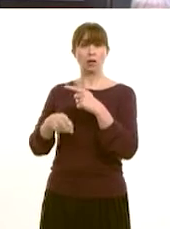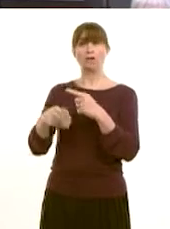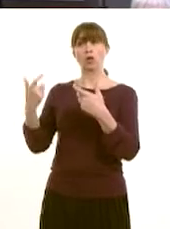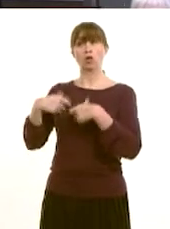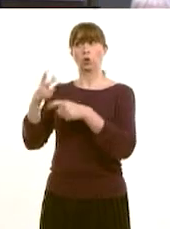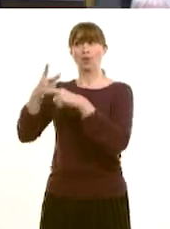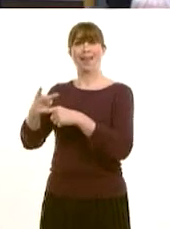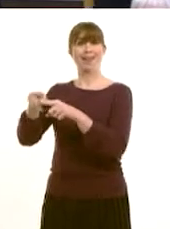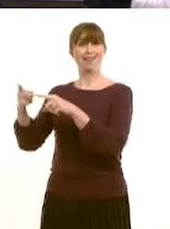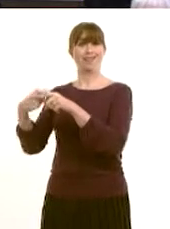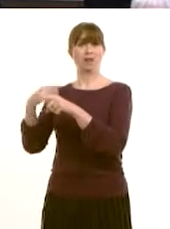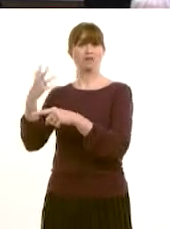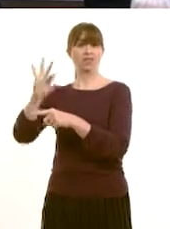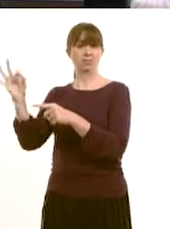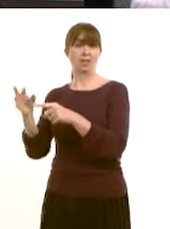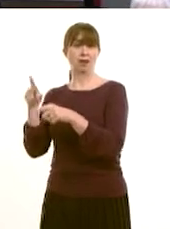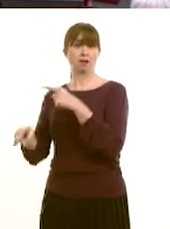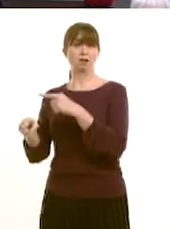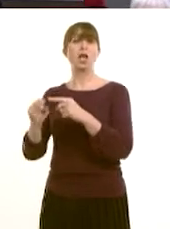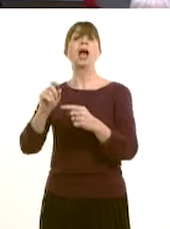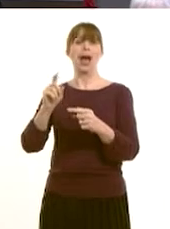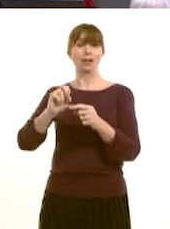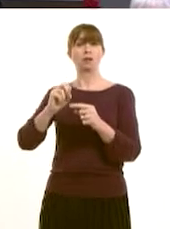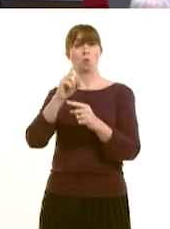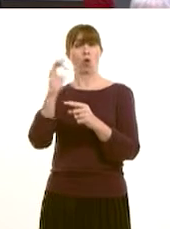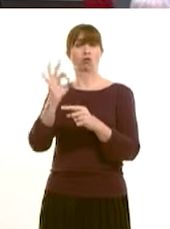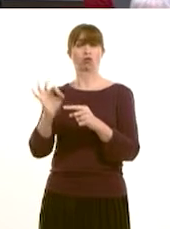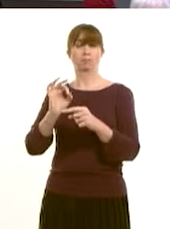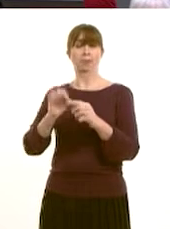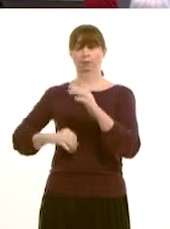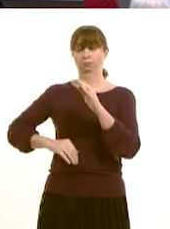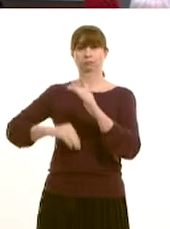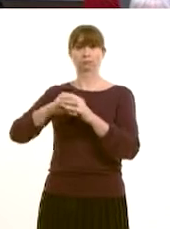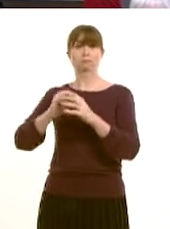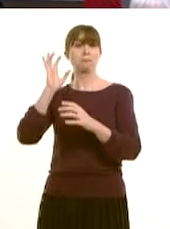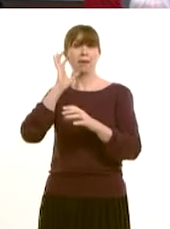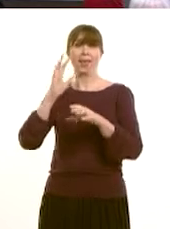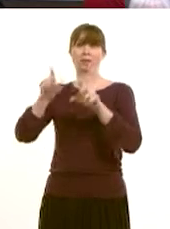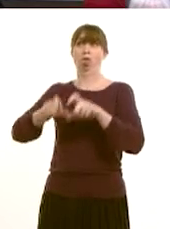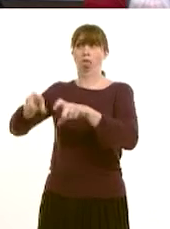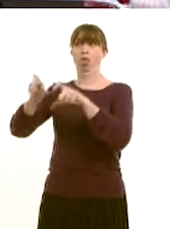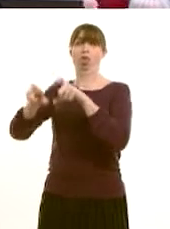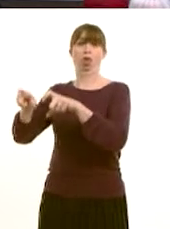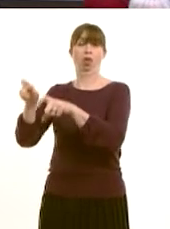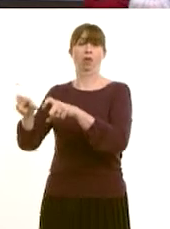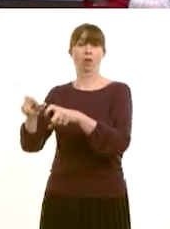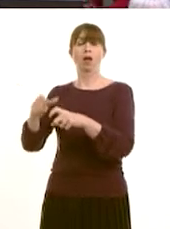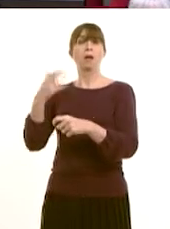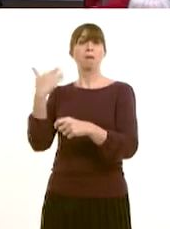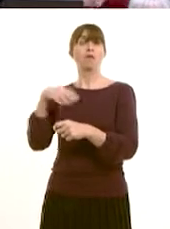care, and a 100 per cent increase in bedblocking, increasing from 50,000 a month, to 100,000 a month.